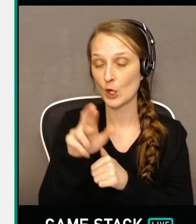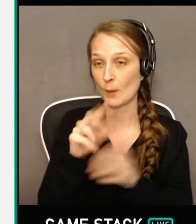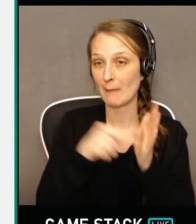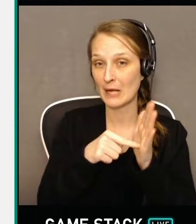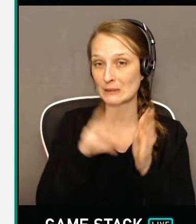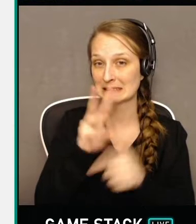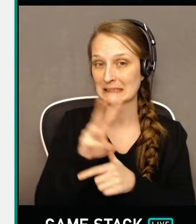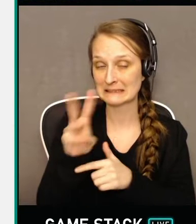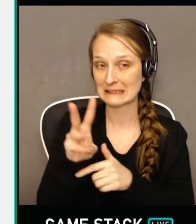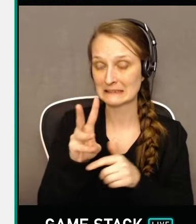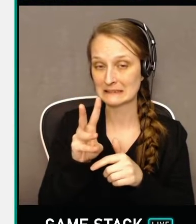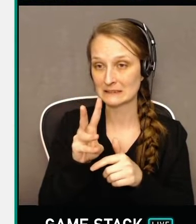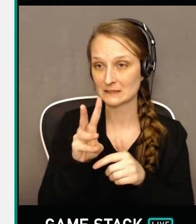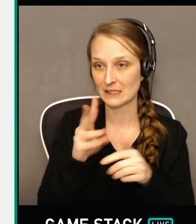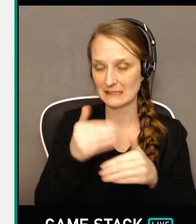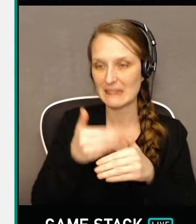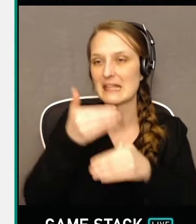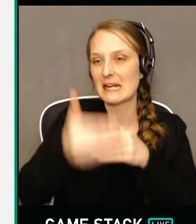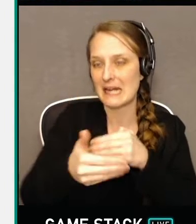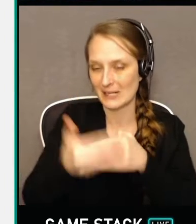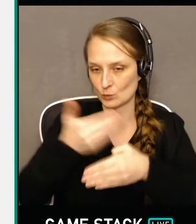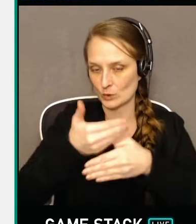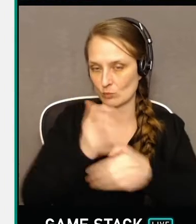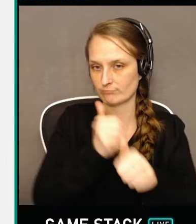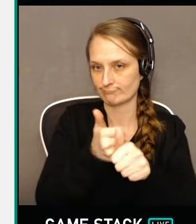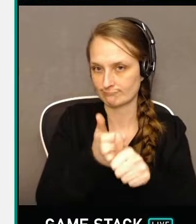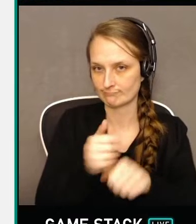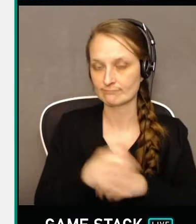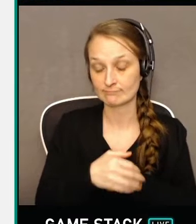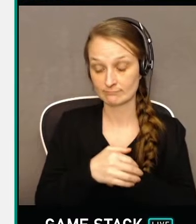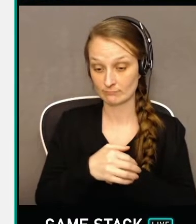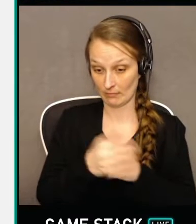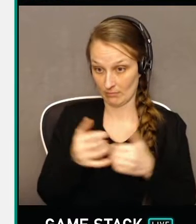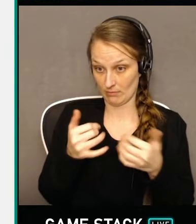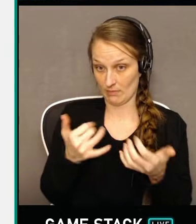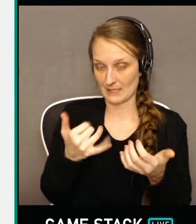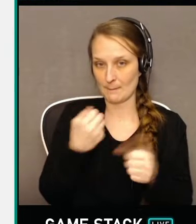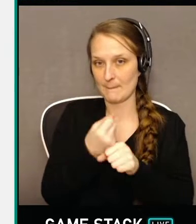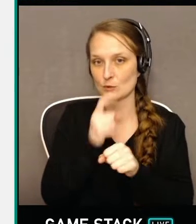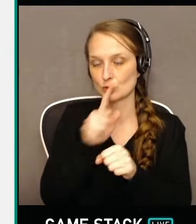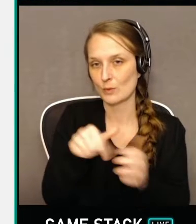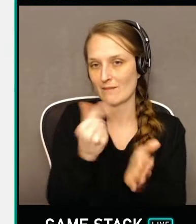next major update of Windows. Doing this means we have a guarantee,